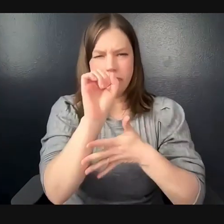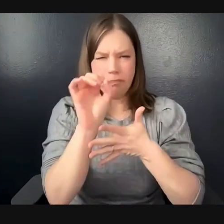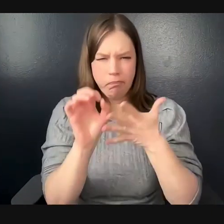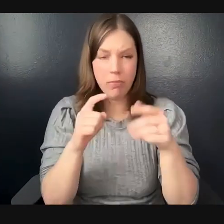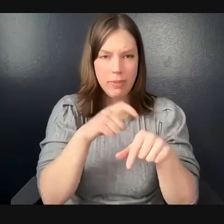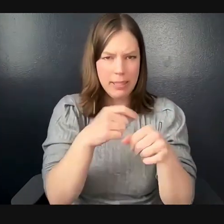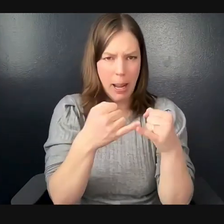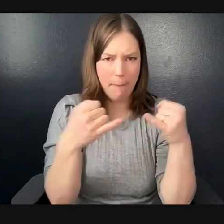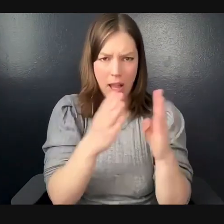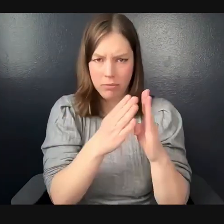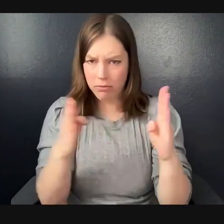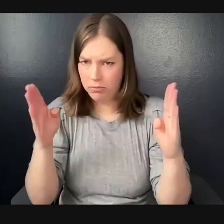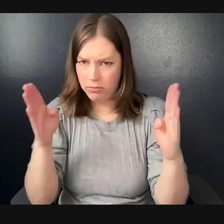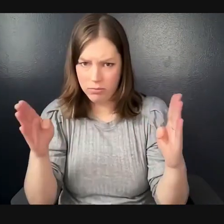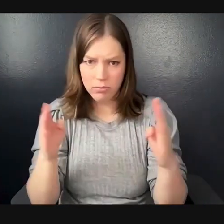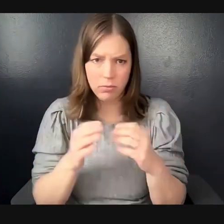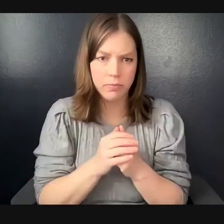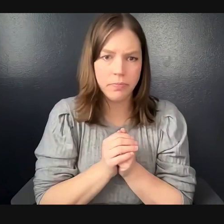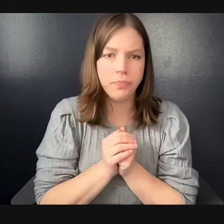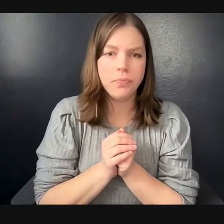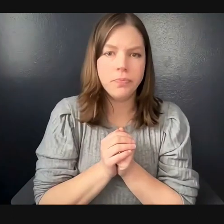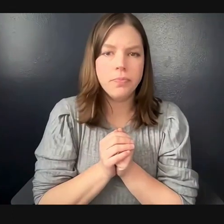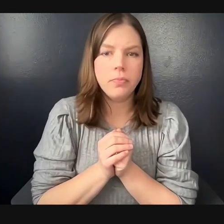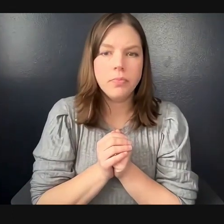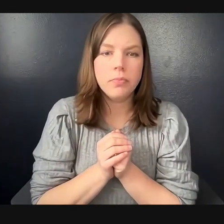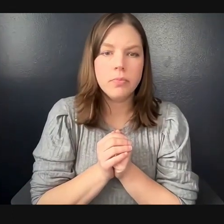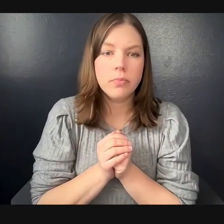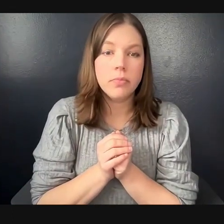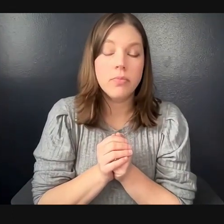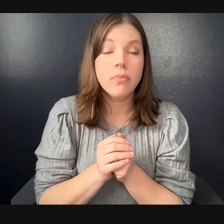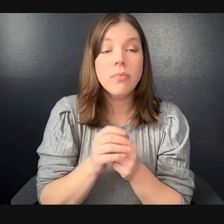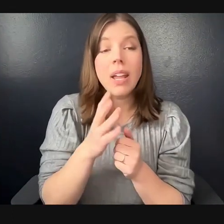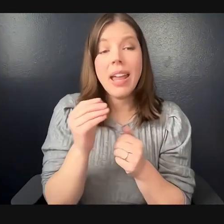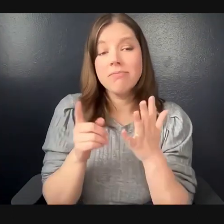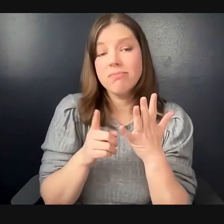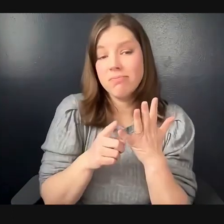sure you include those dates in a clear, concise timeline.